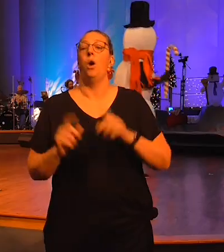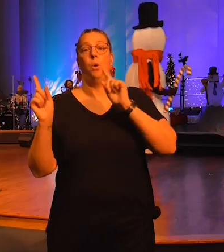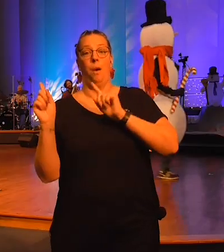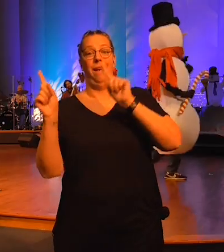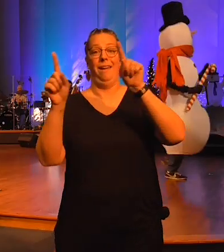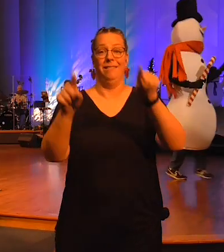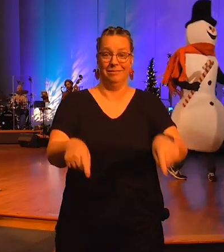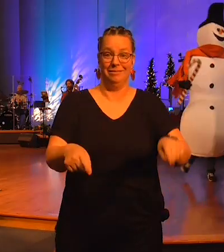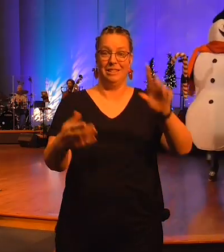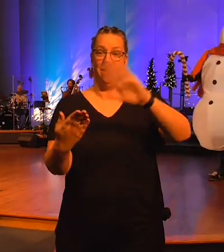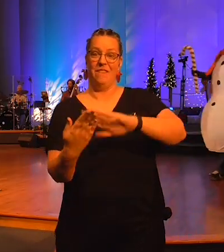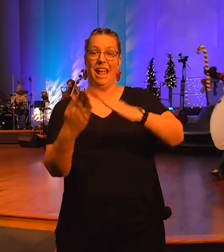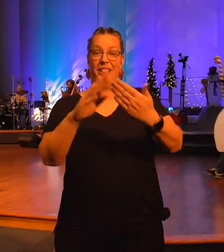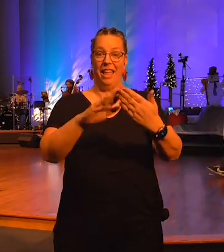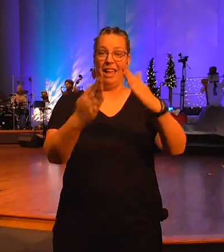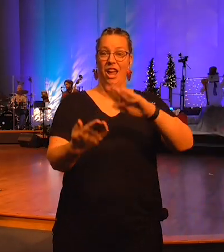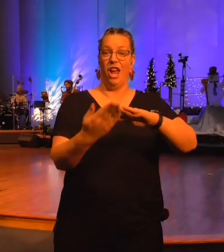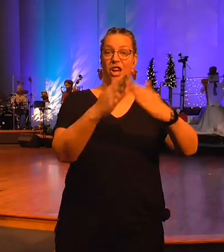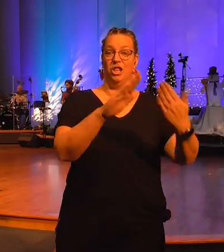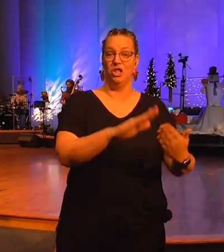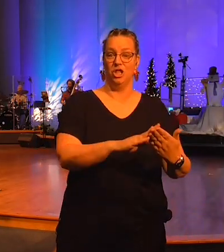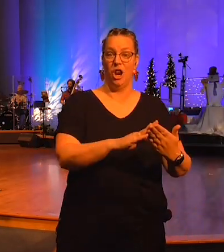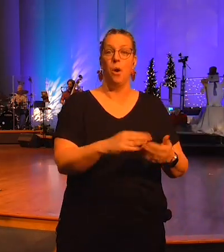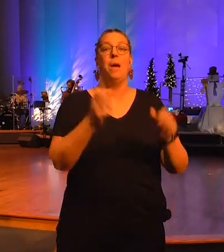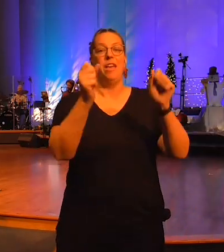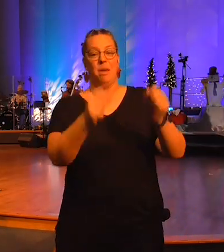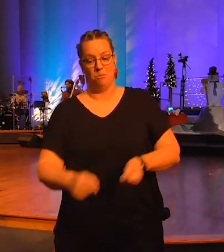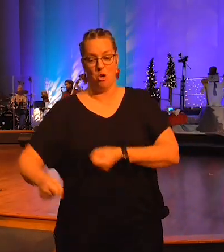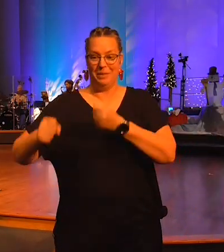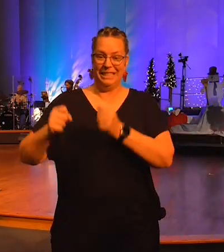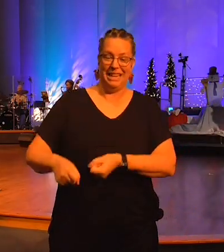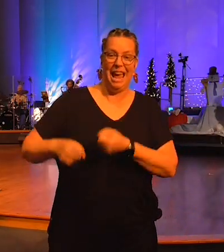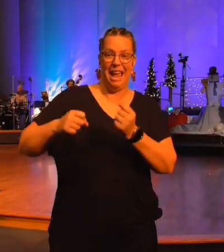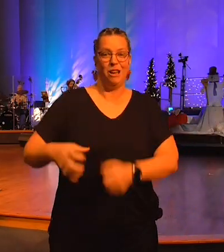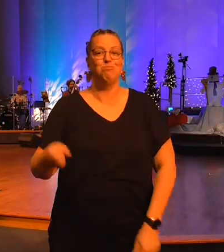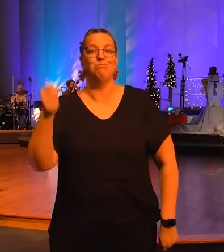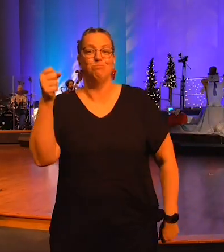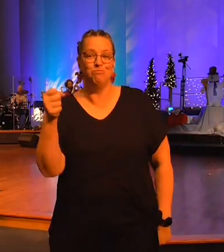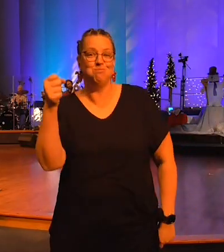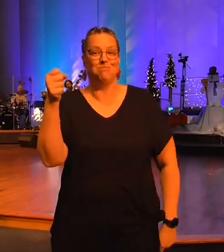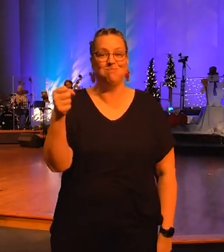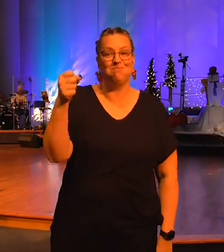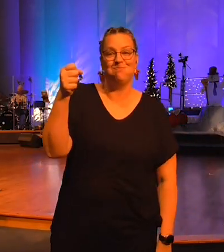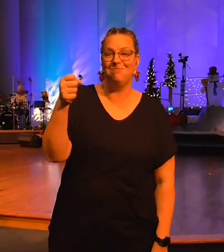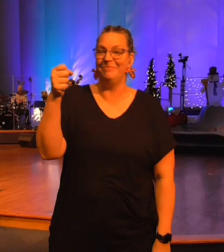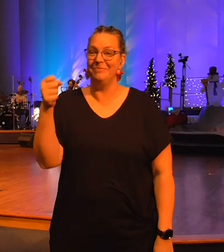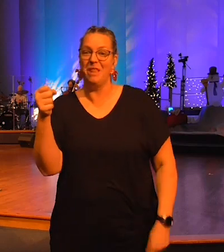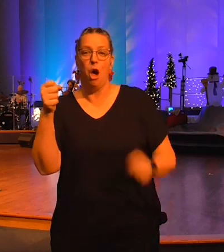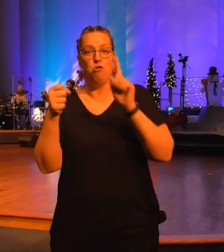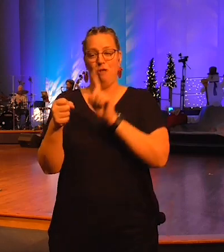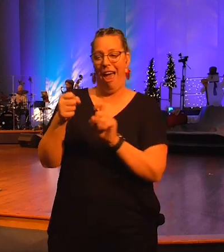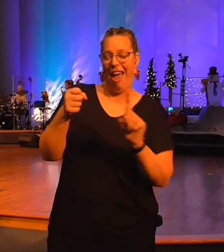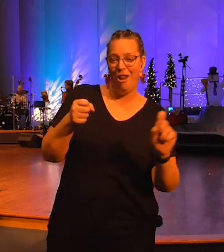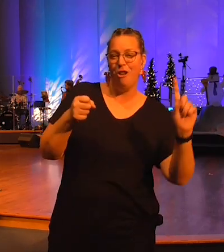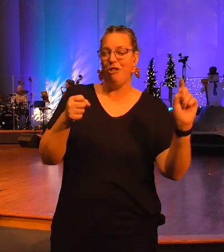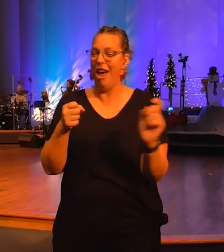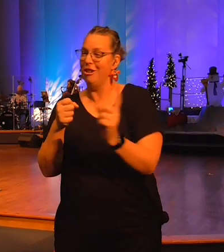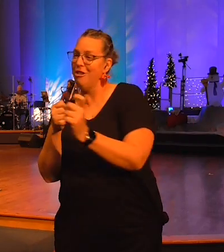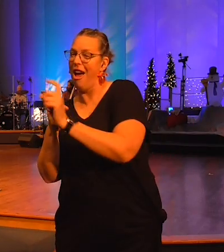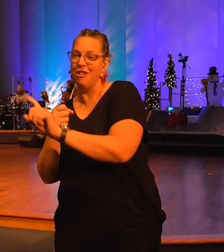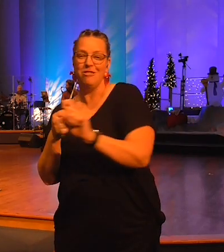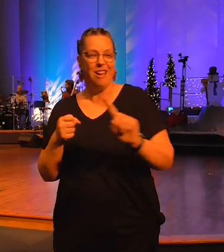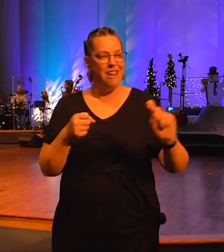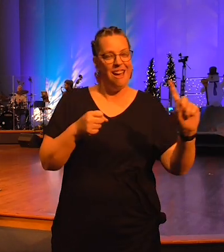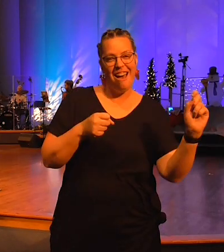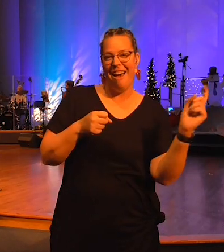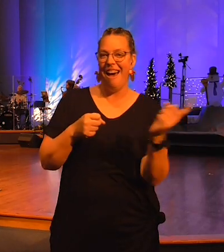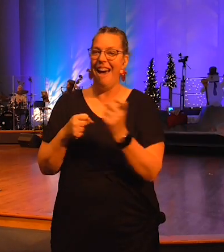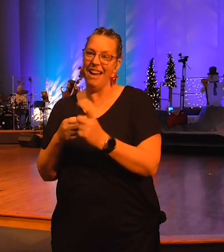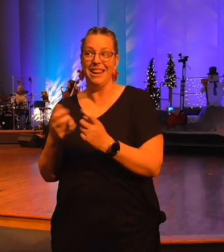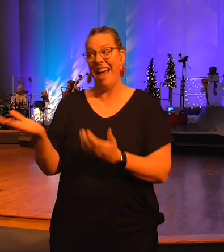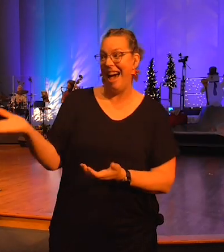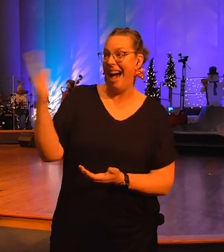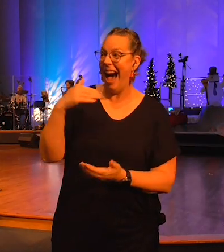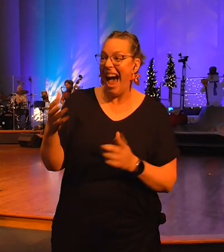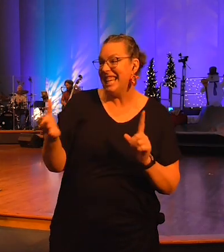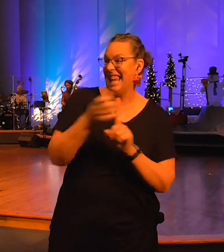now before I Melt Away down to the village with a broomstick in his hand running here